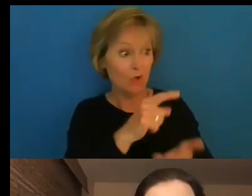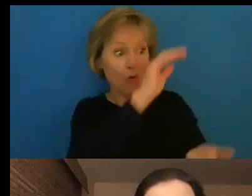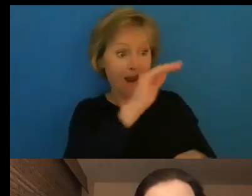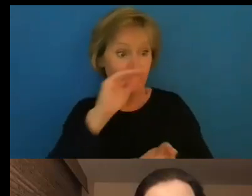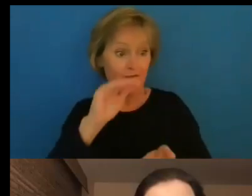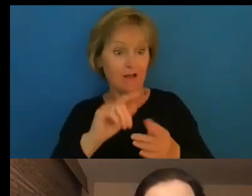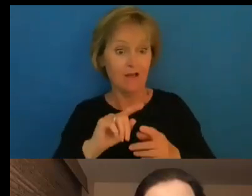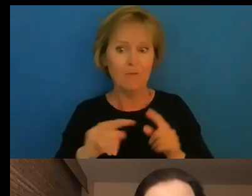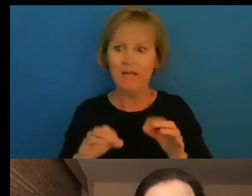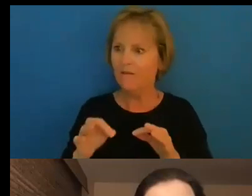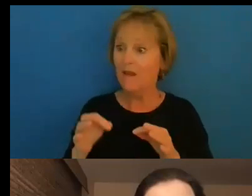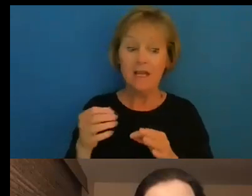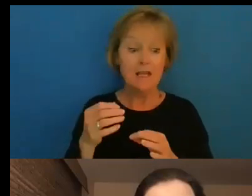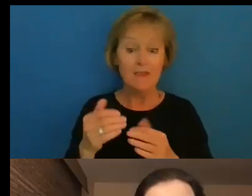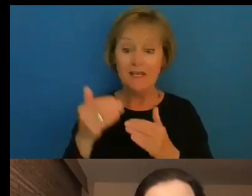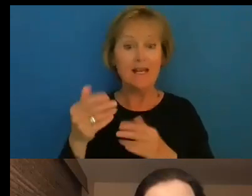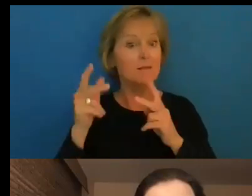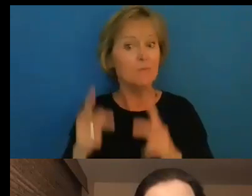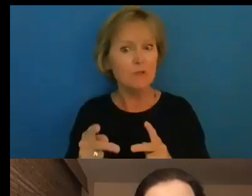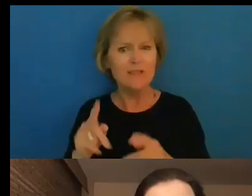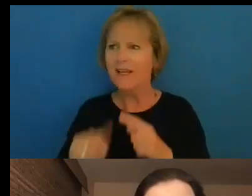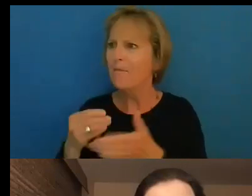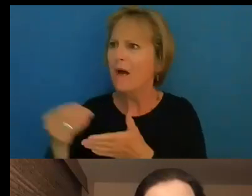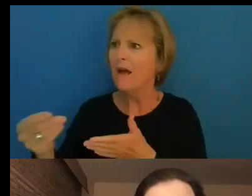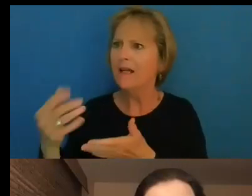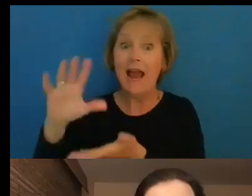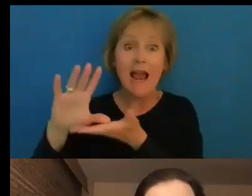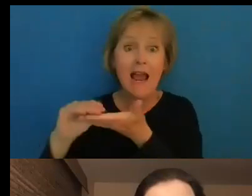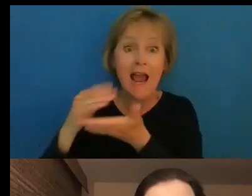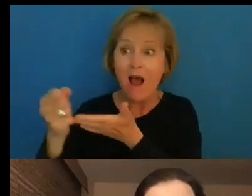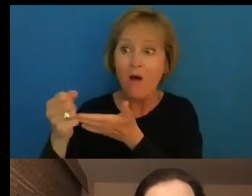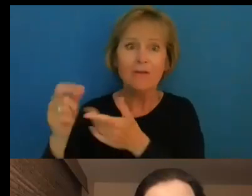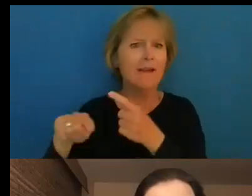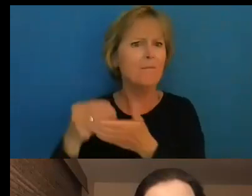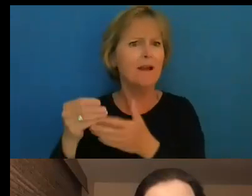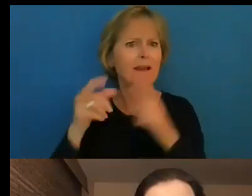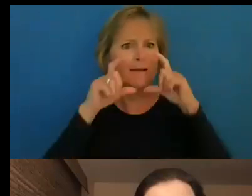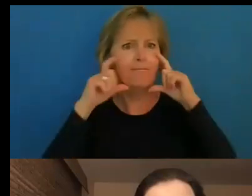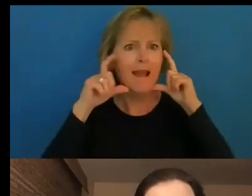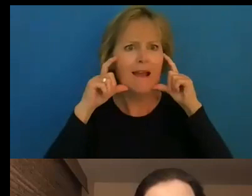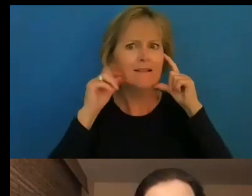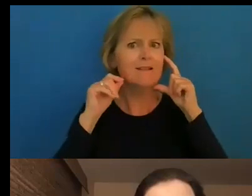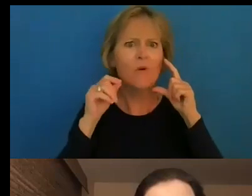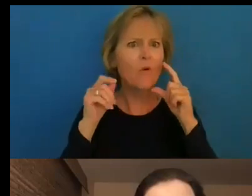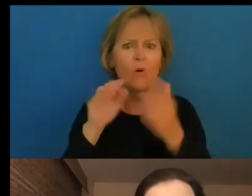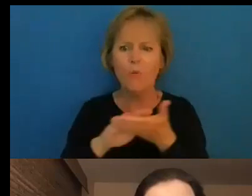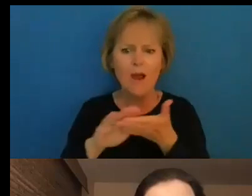But if the next person can't get that mask, or they can't get the hand sanitizer, or the wipes, or whatever